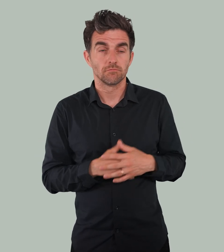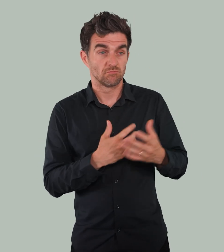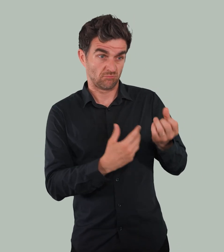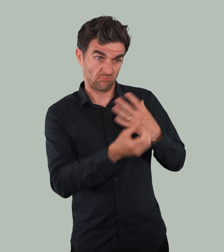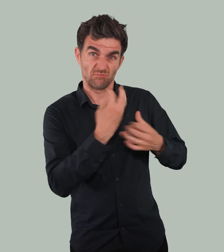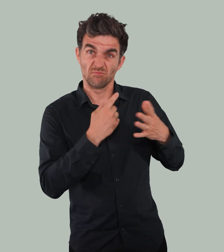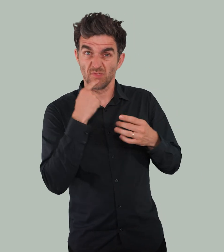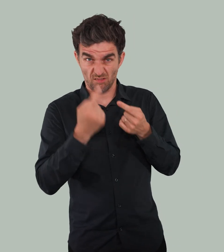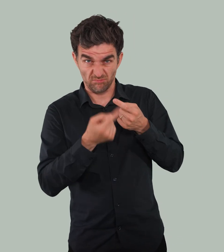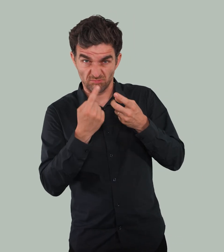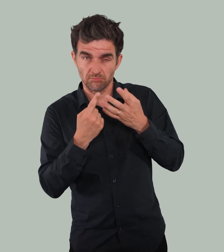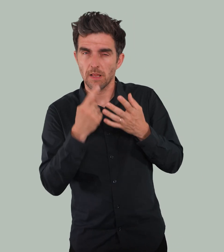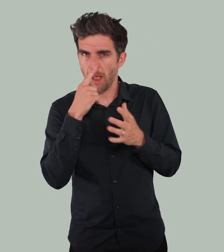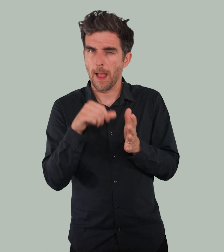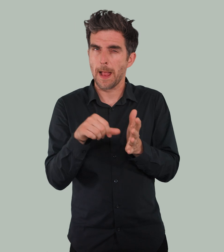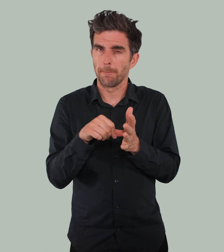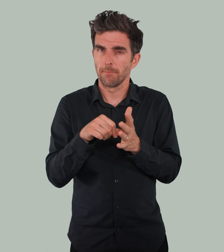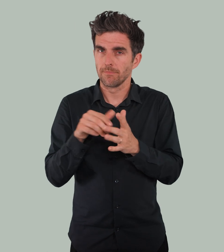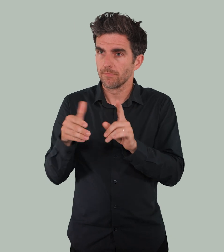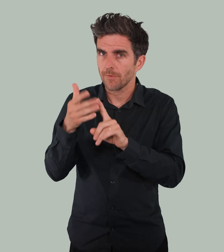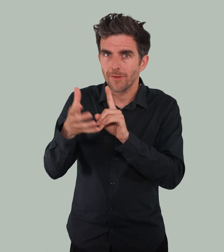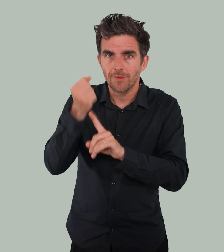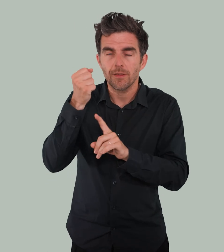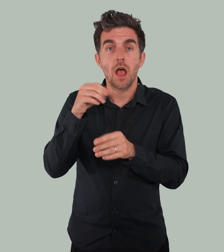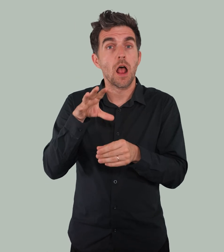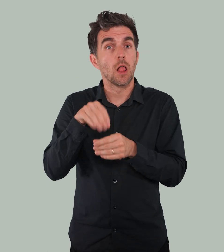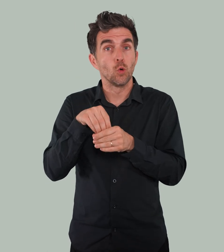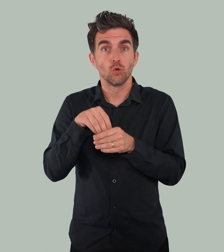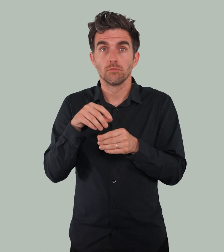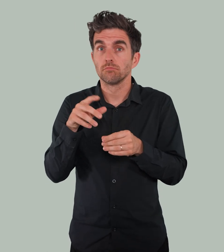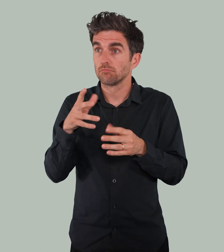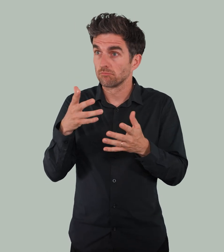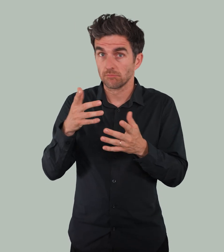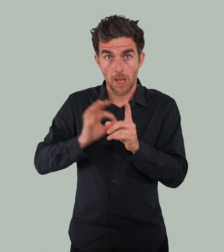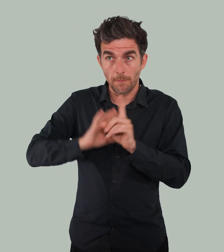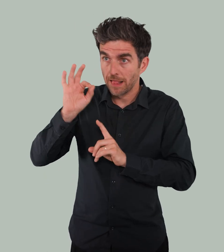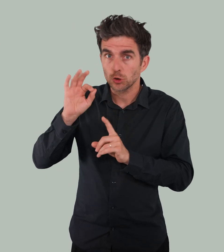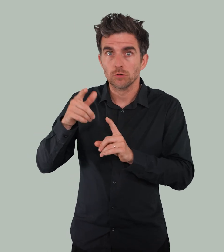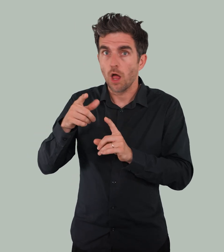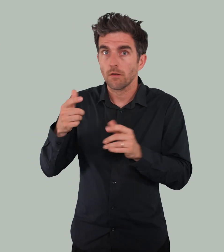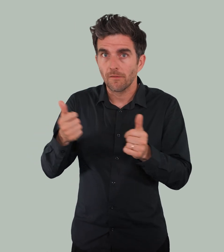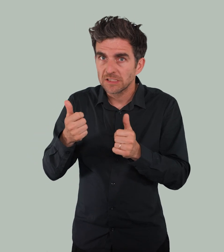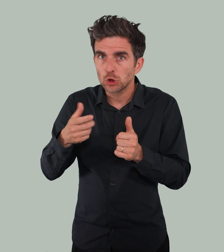Respondents say these factors can affect outcomes, including incomplete applications,